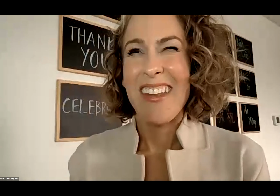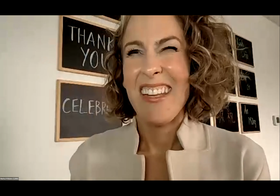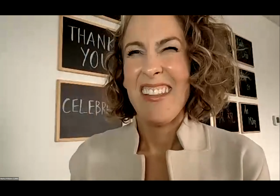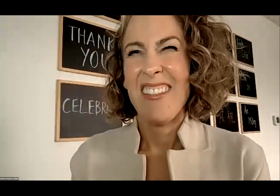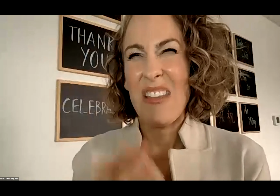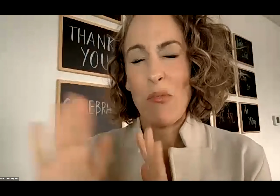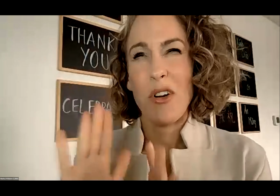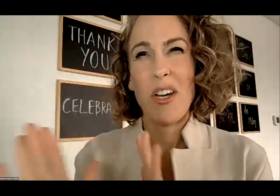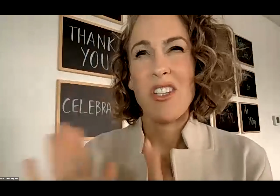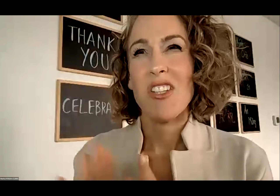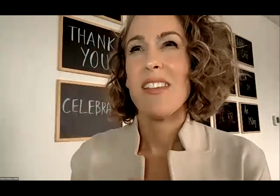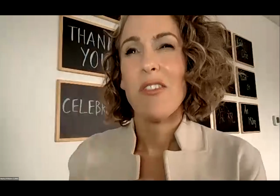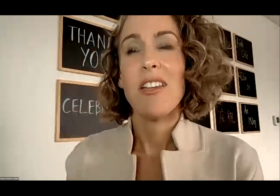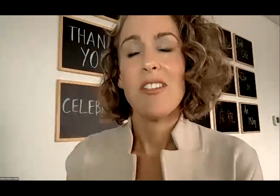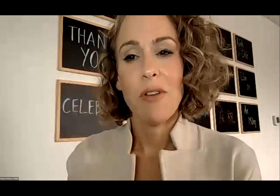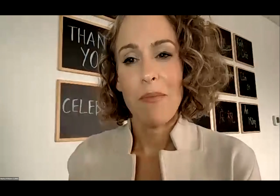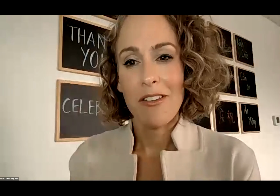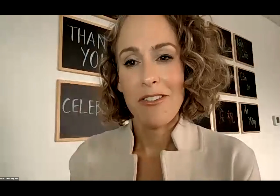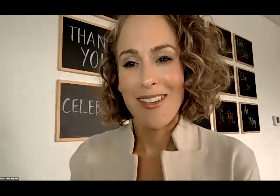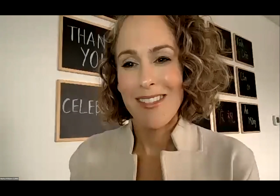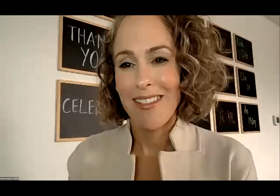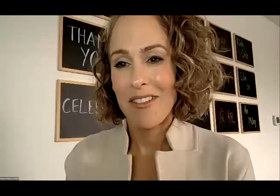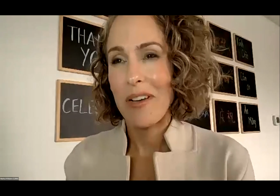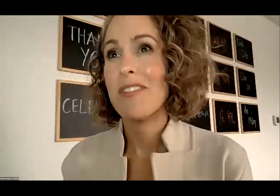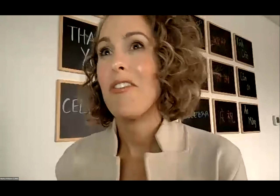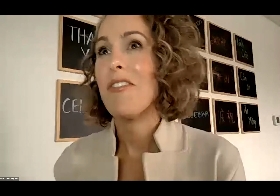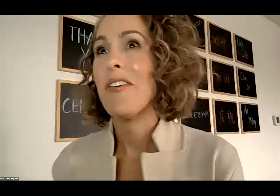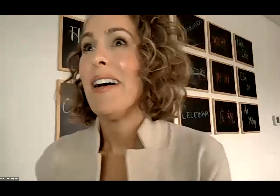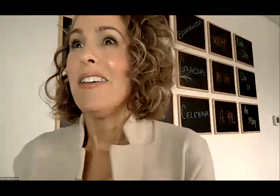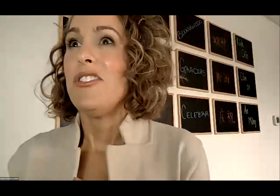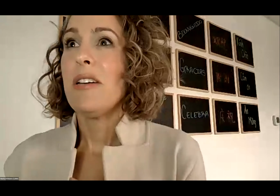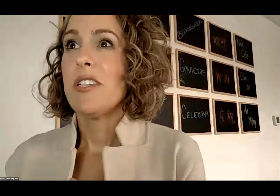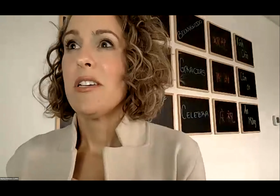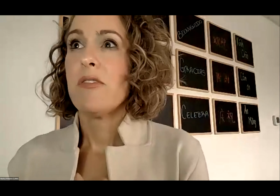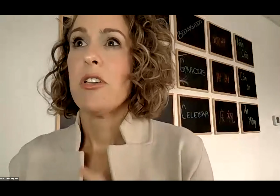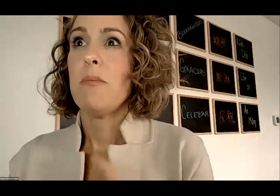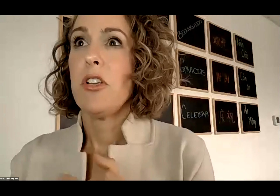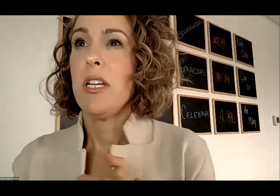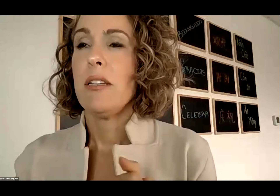And then any important questions that I don't get to do I might address in that as well. So do you have tips for communities